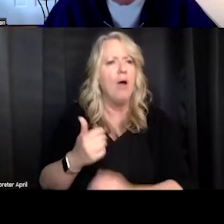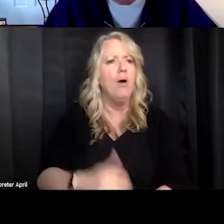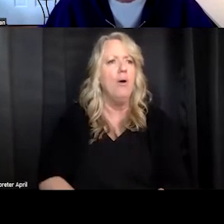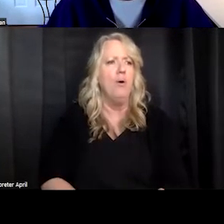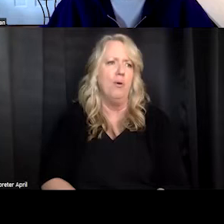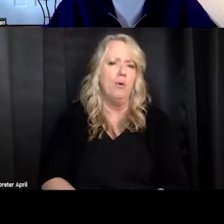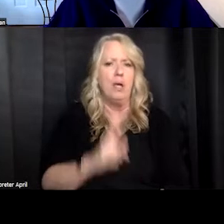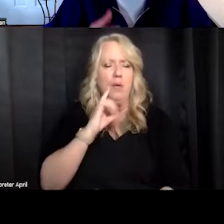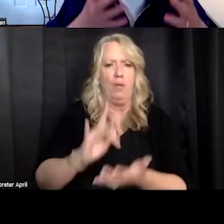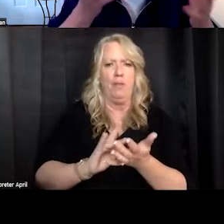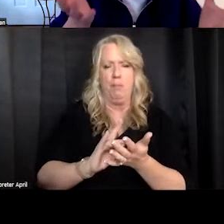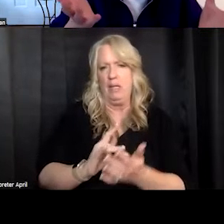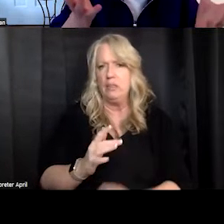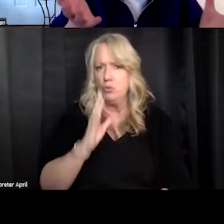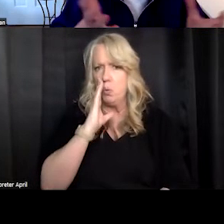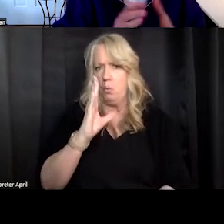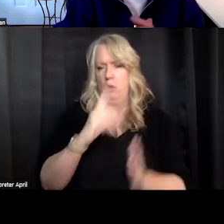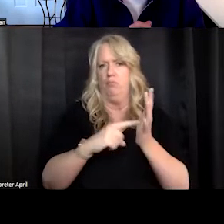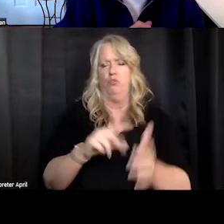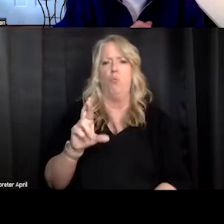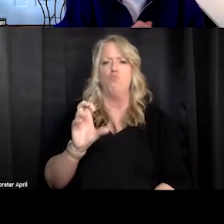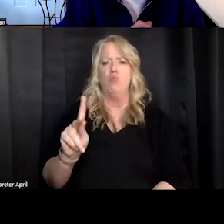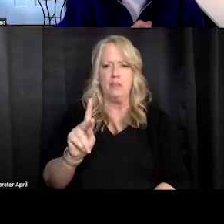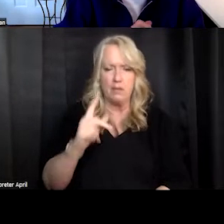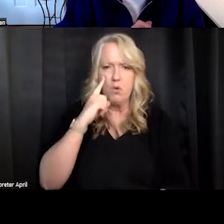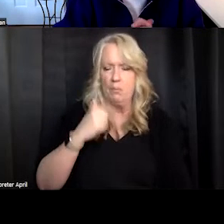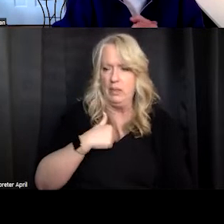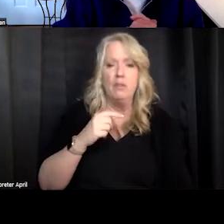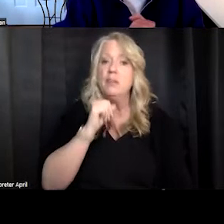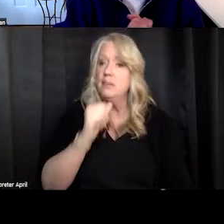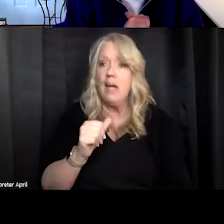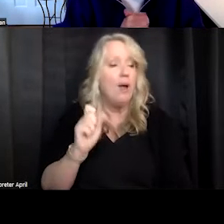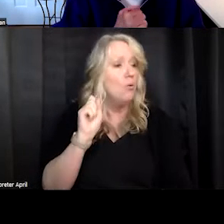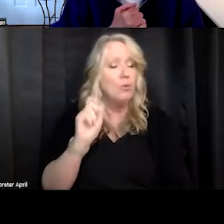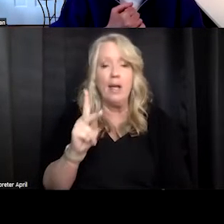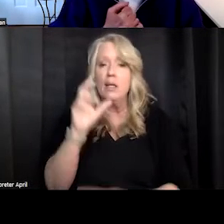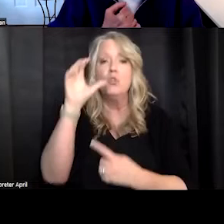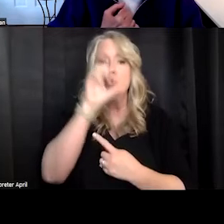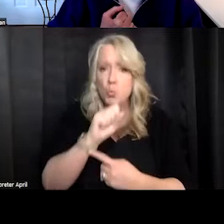, HOW THIS MEDICINE CAN HELP ME AND ALSO HOW, THIS MEDICATION MAY, MAY PRESENT A